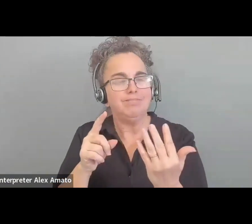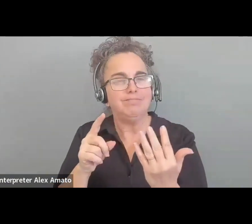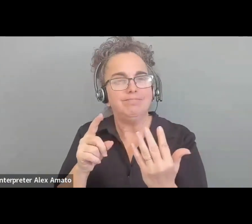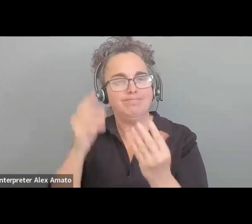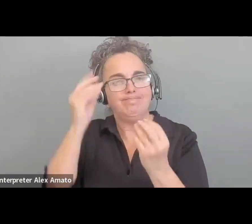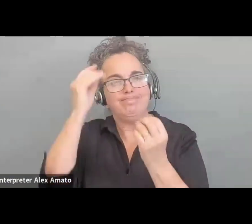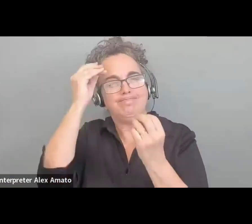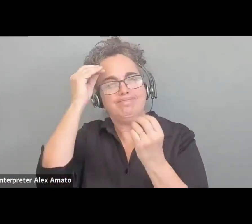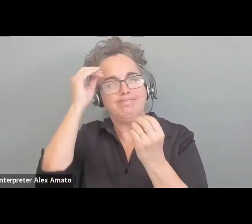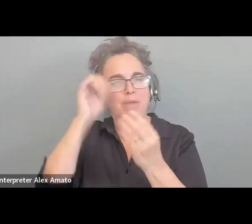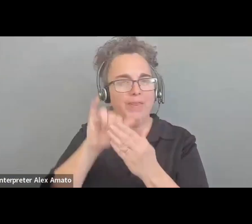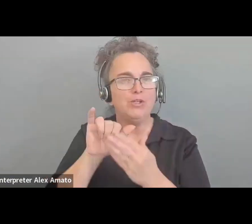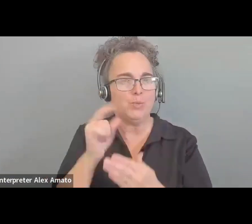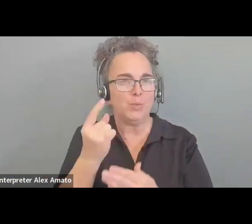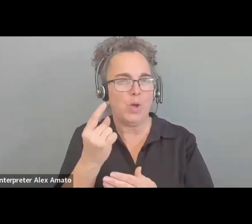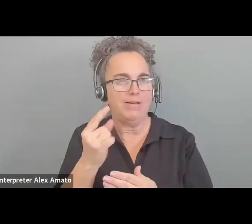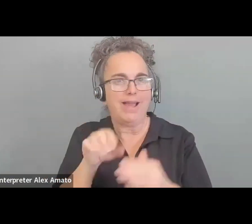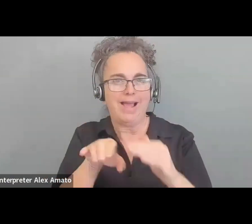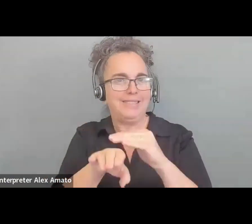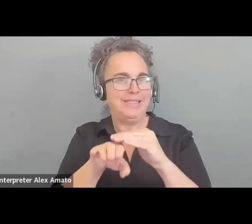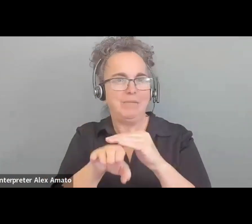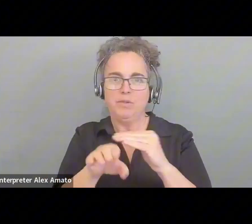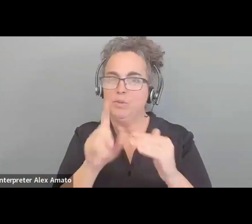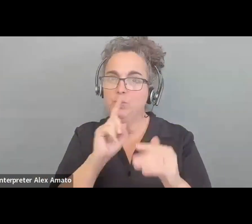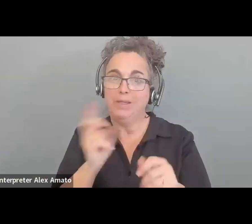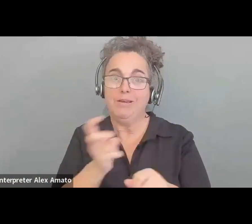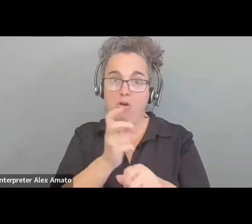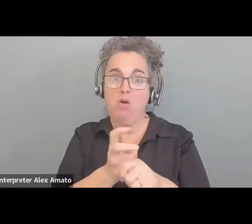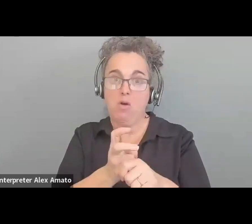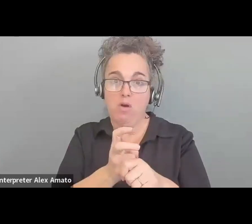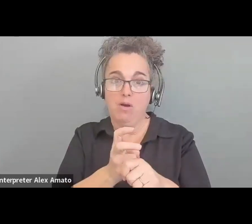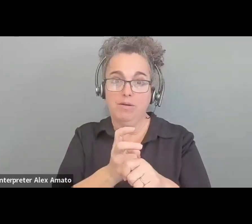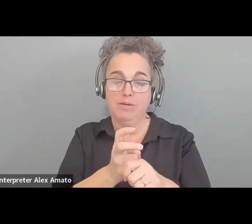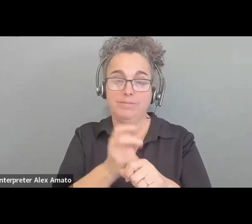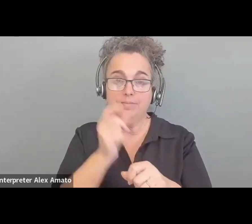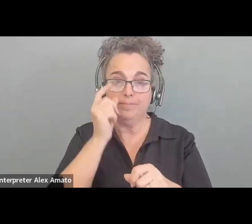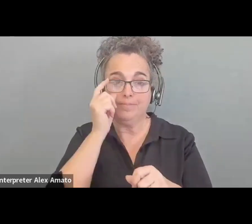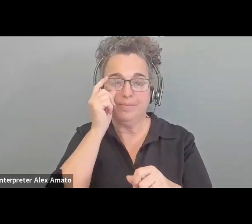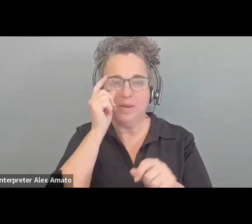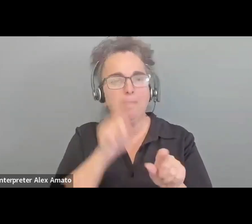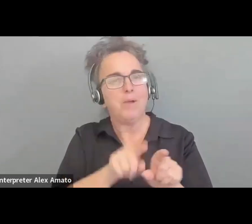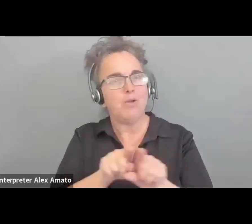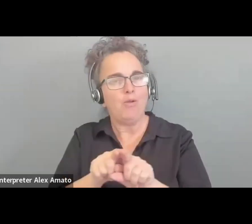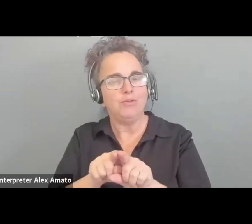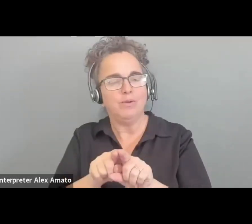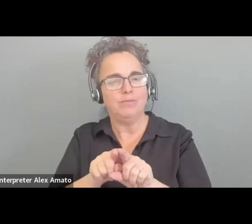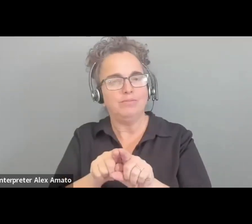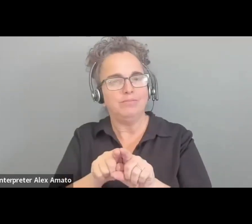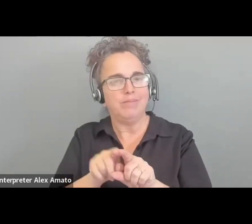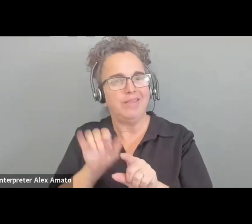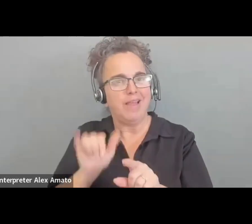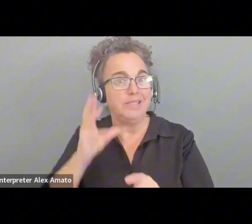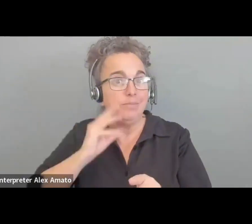Accessibility is hard and will also give you the most reward